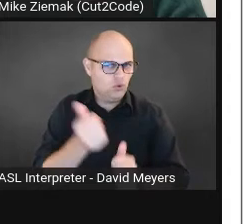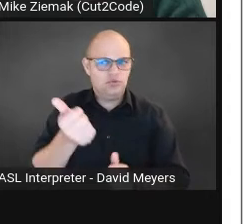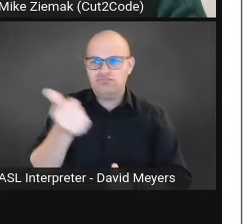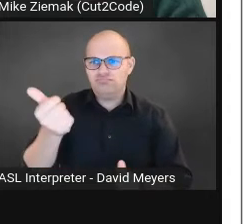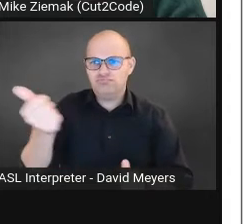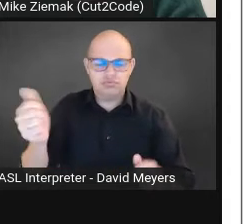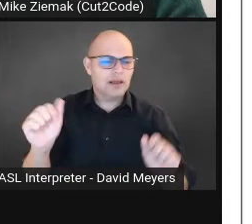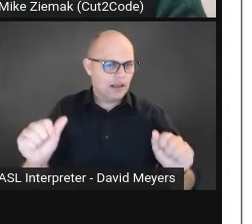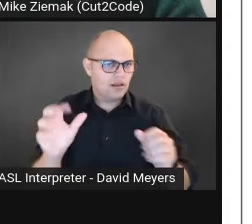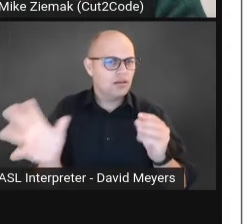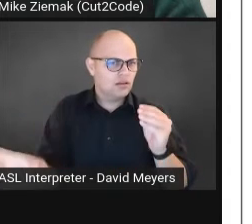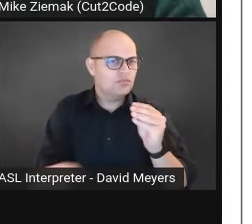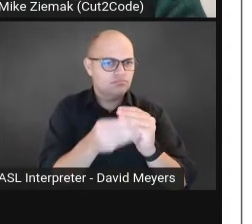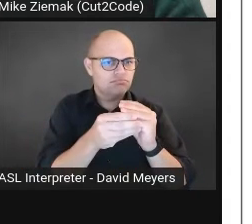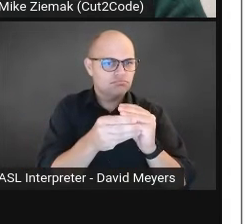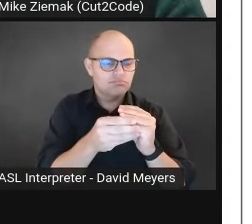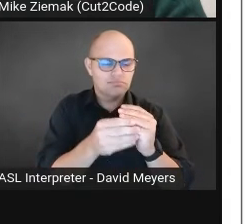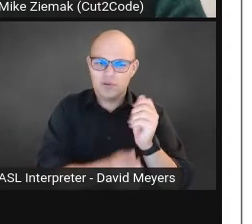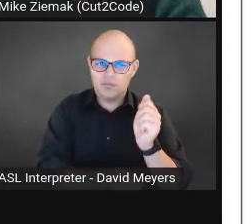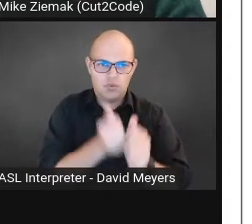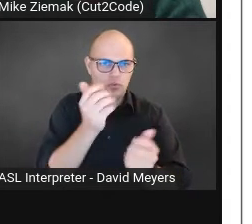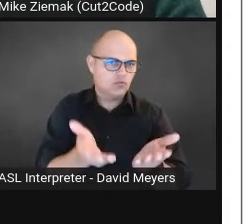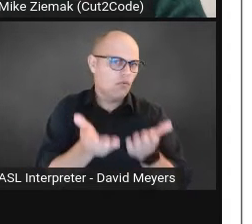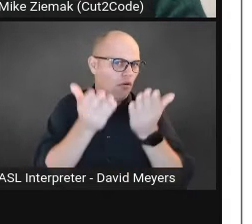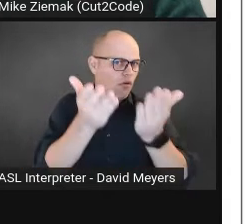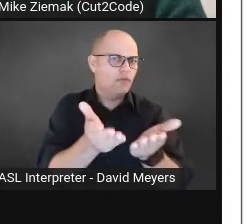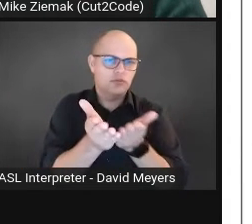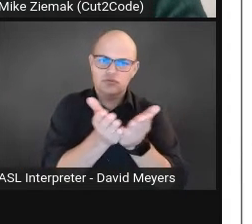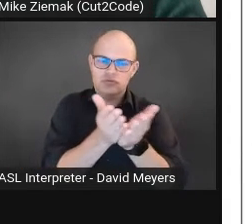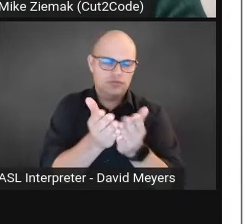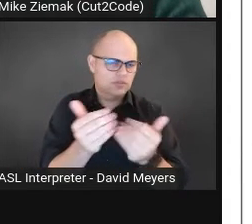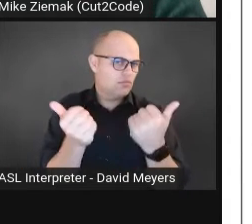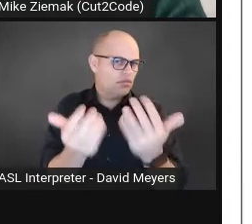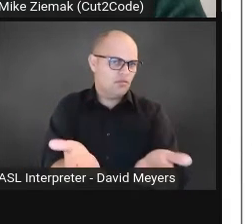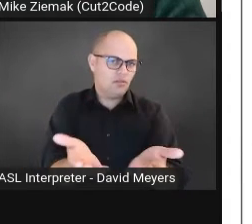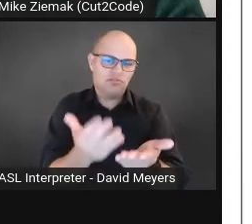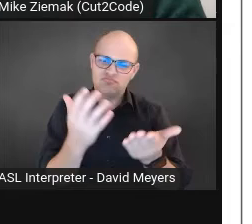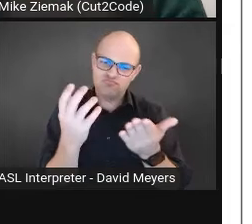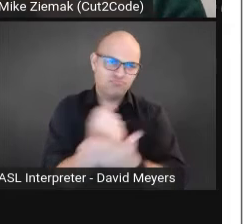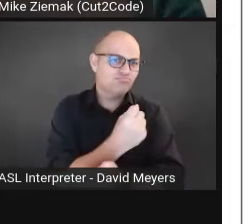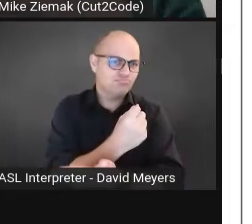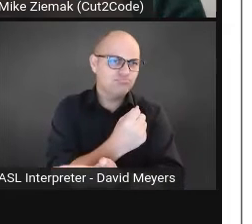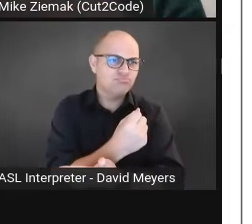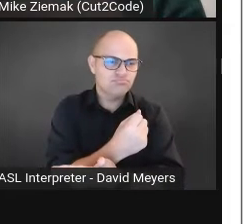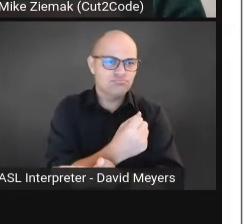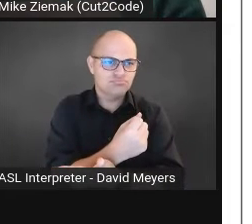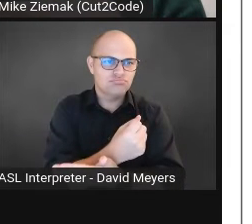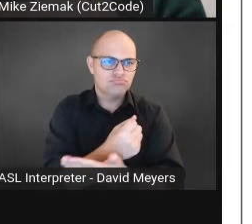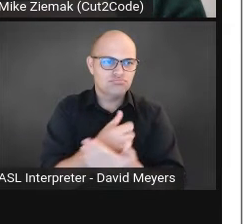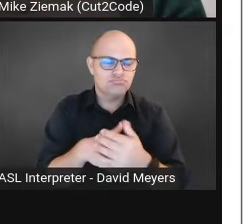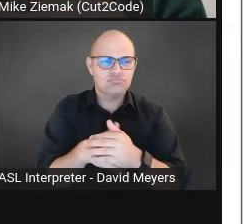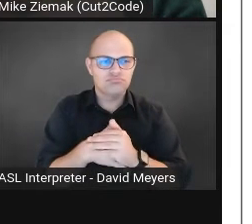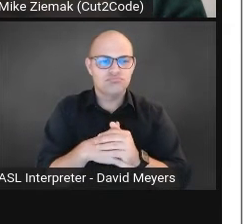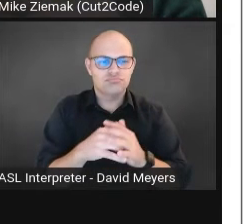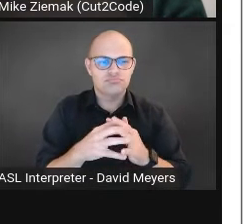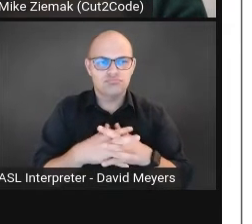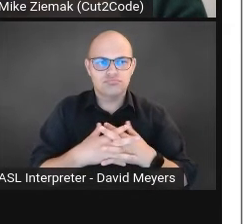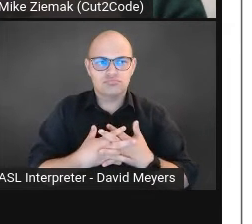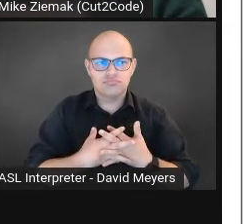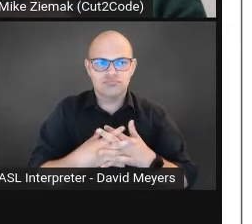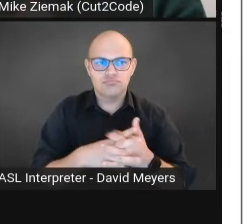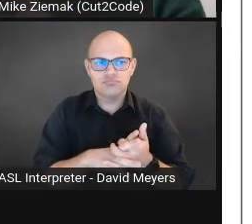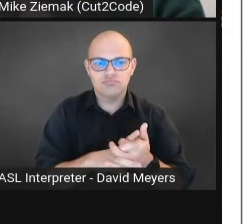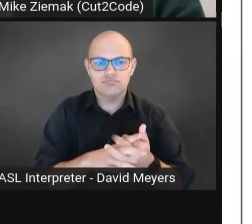They offer all the services offer over this functionality.